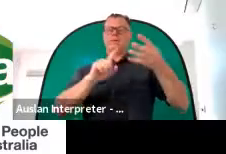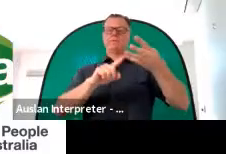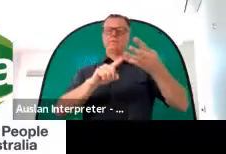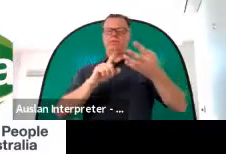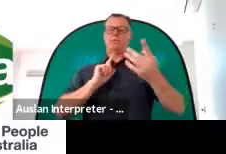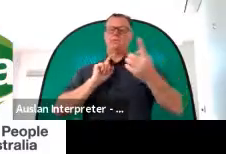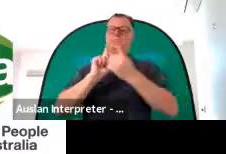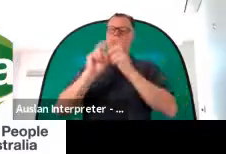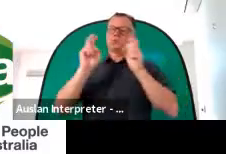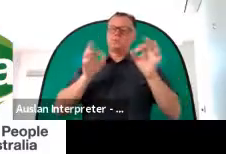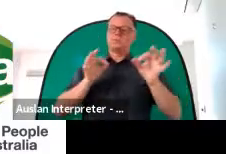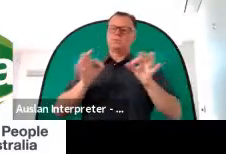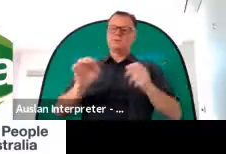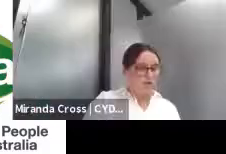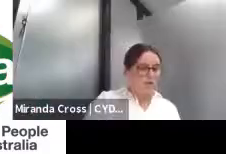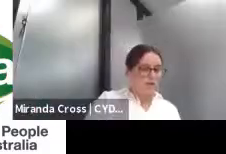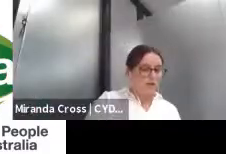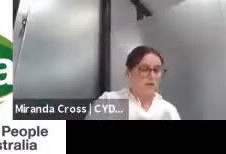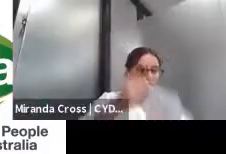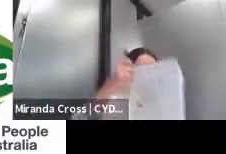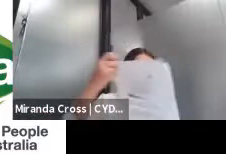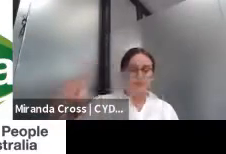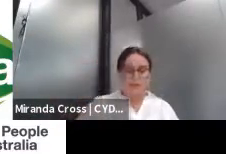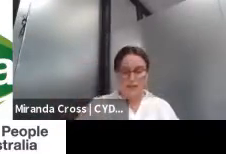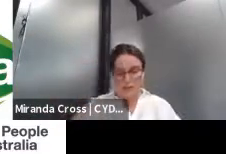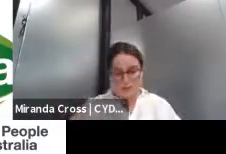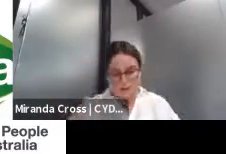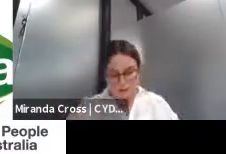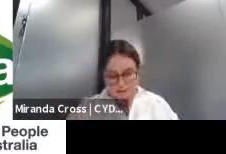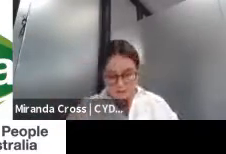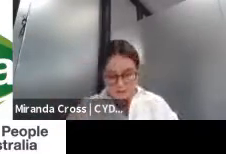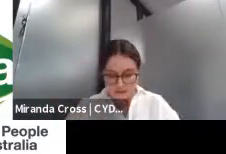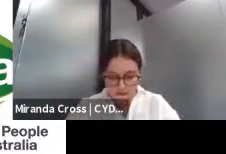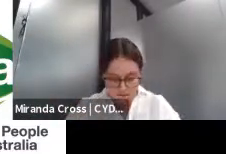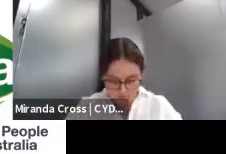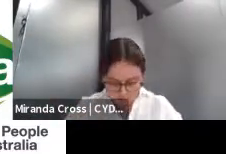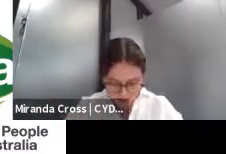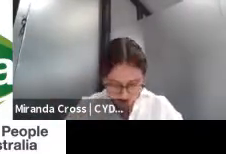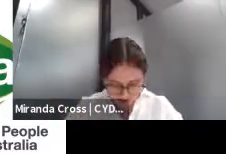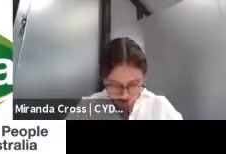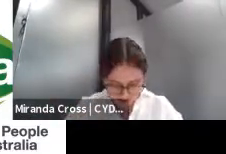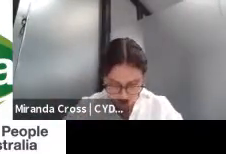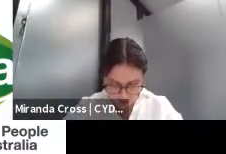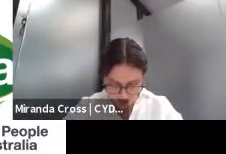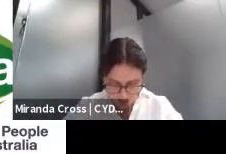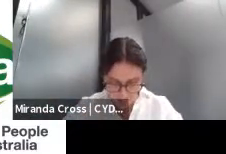1, 2 and 3 happens, I guess, before you have your